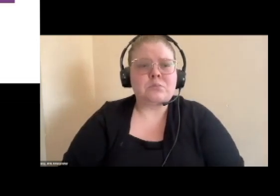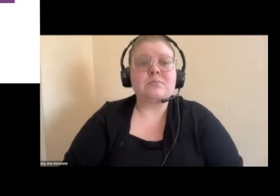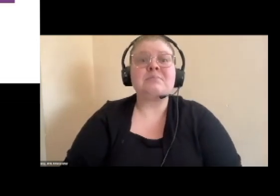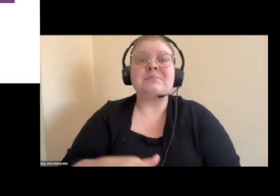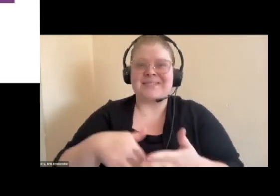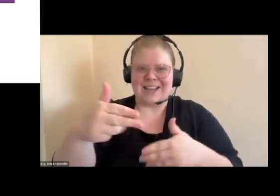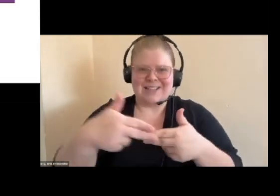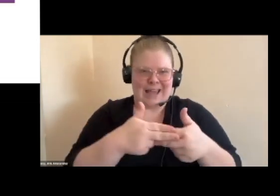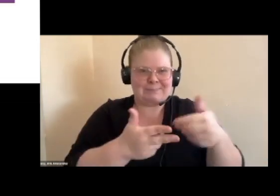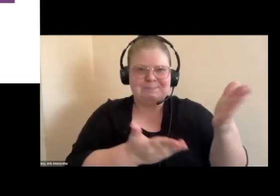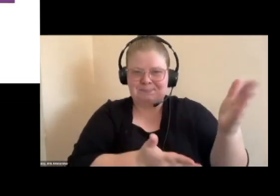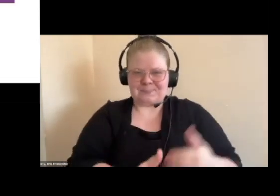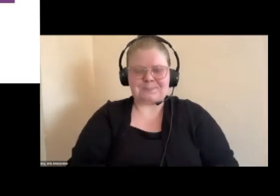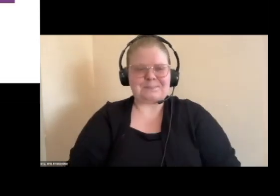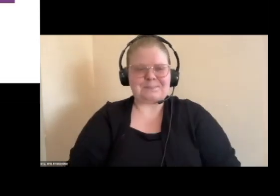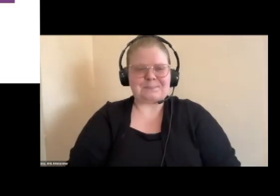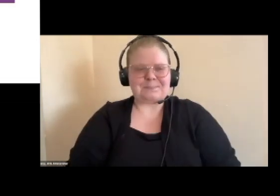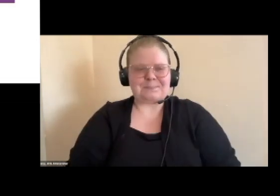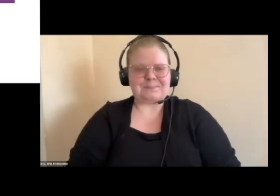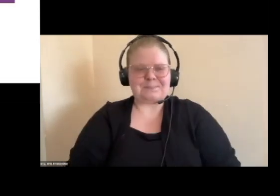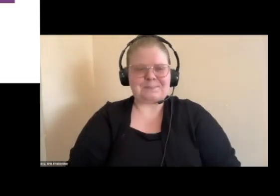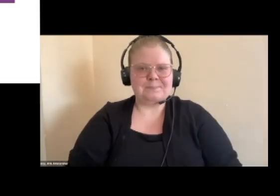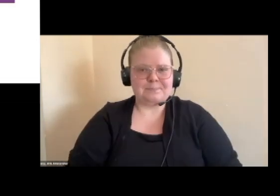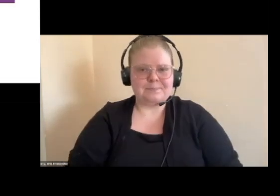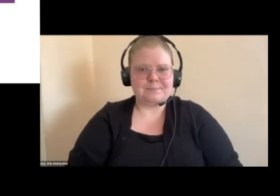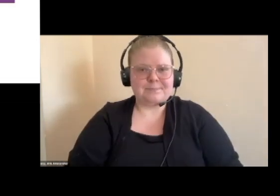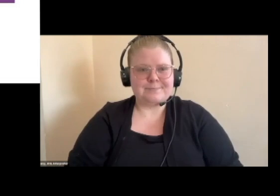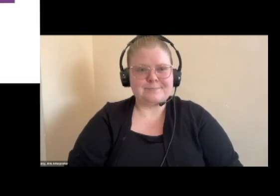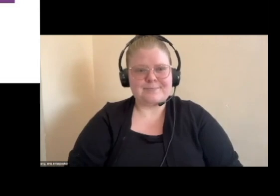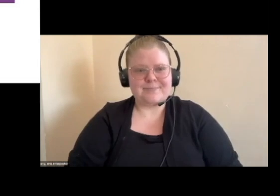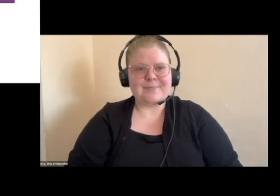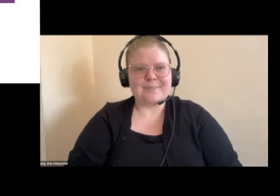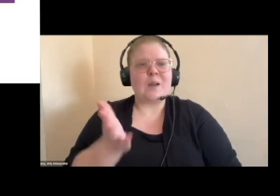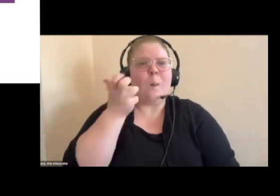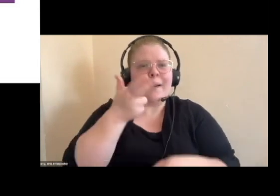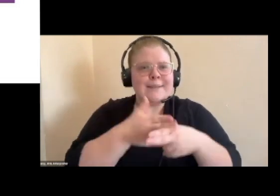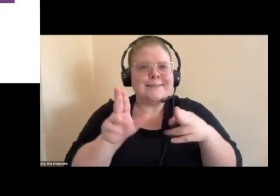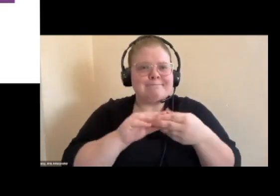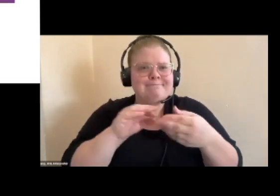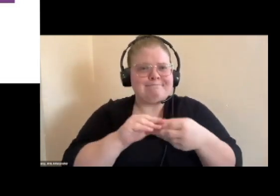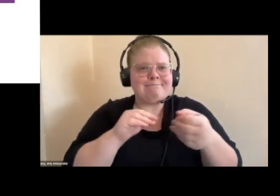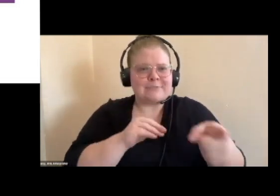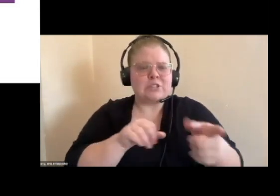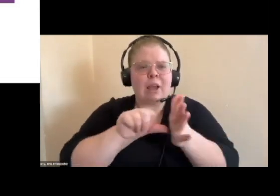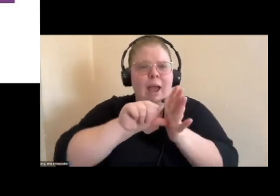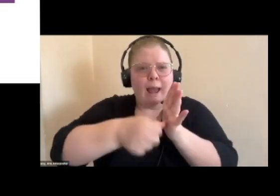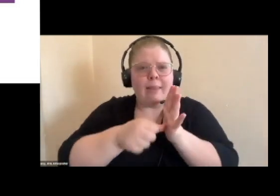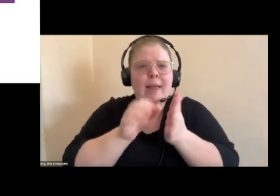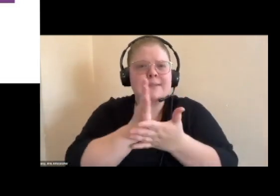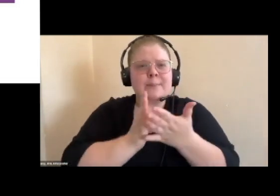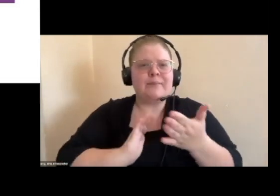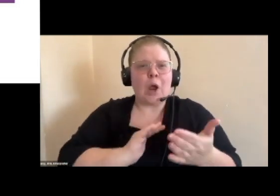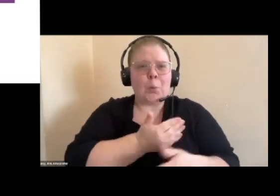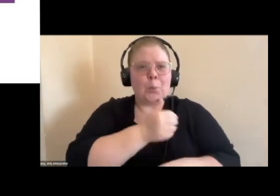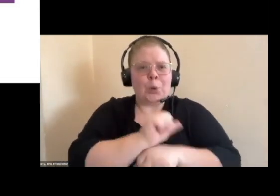Yeah. The next area I wanted to talk about is highlight some of the work we've done around unmet needs